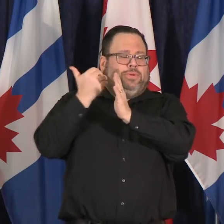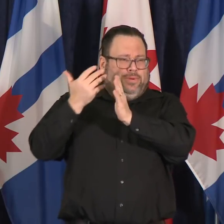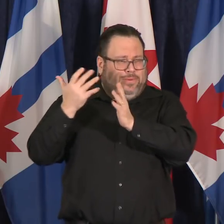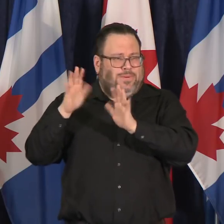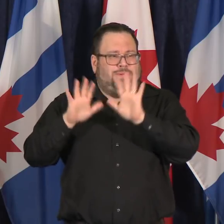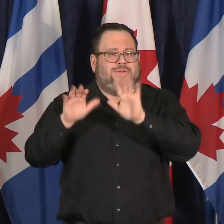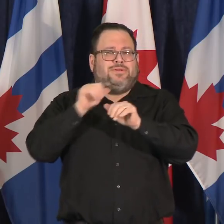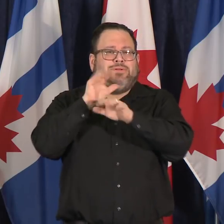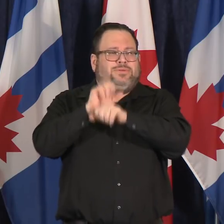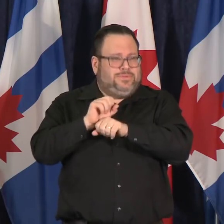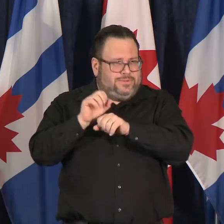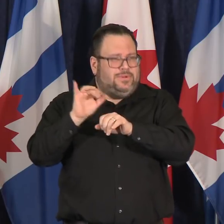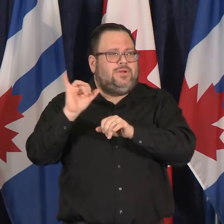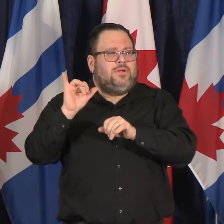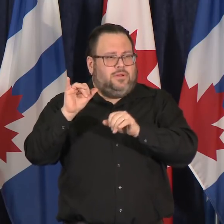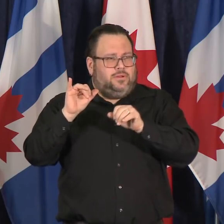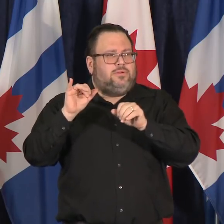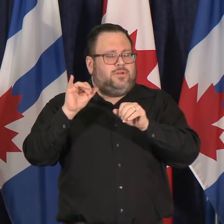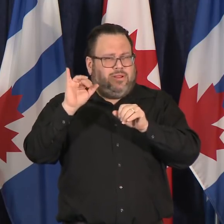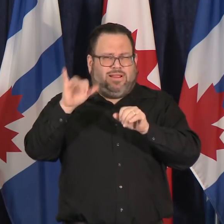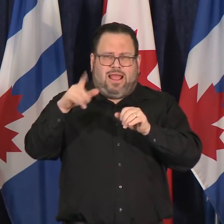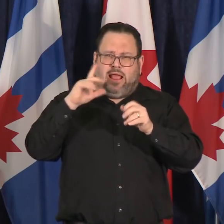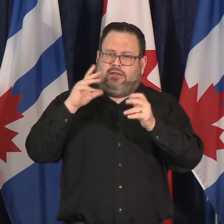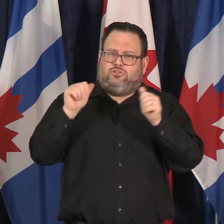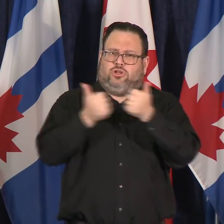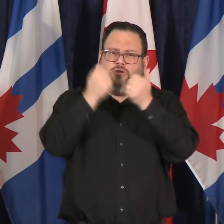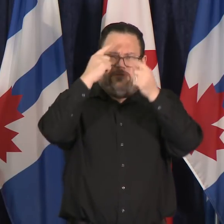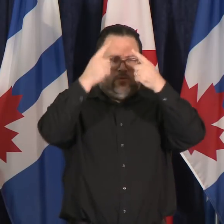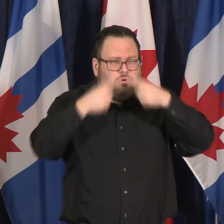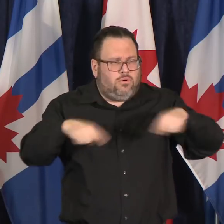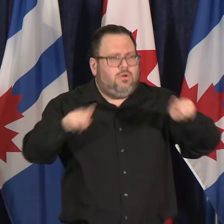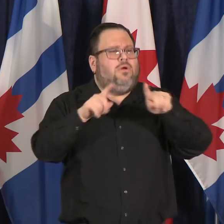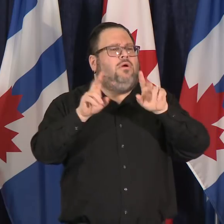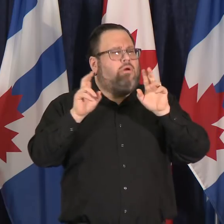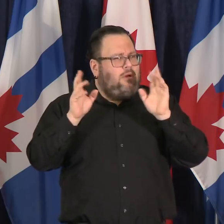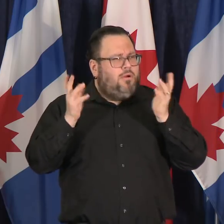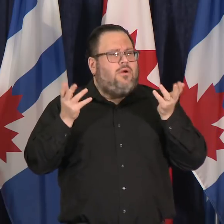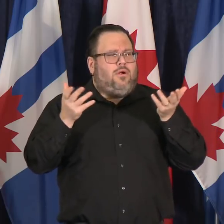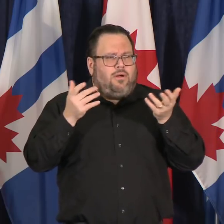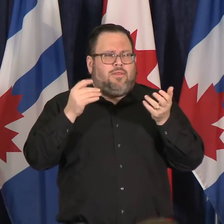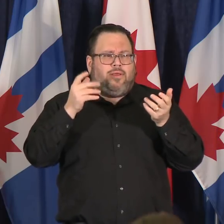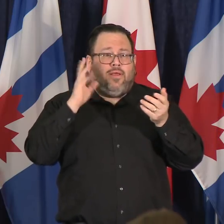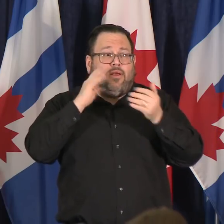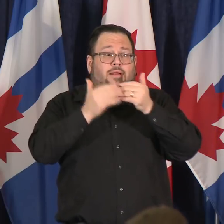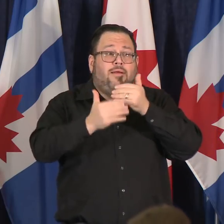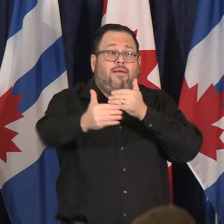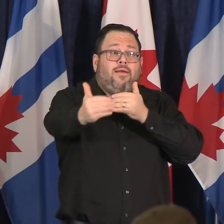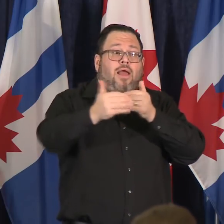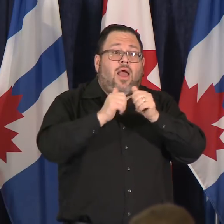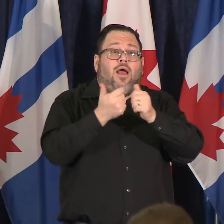prescription last in your estimation for days weeks or months well I think we're